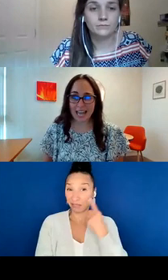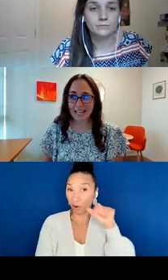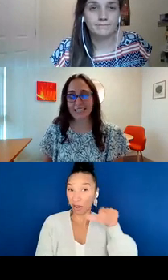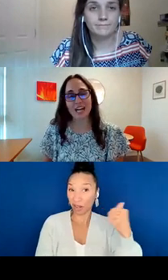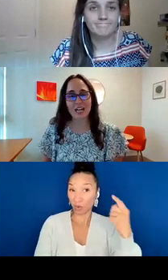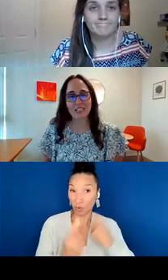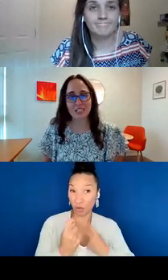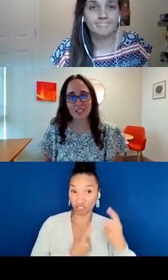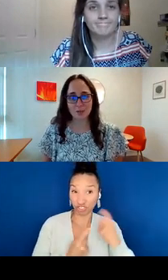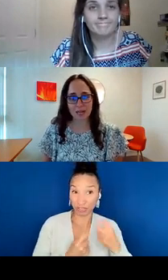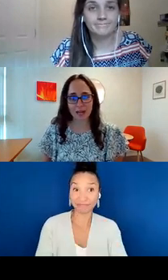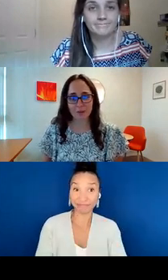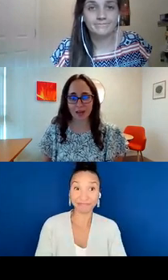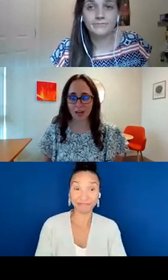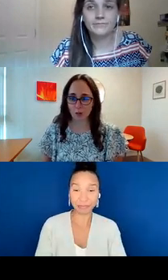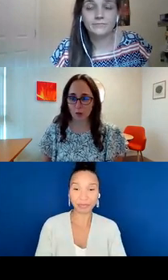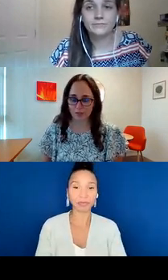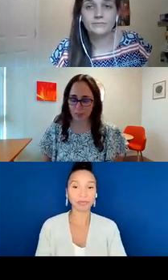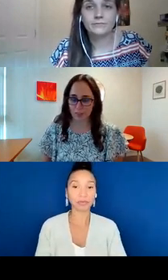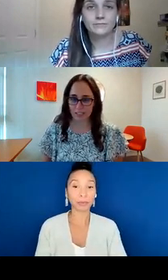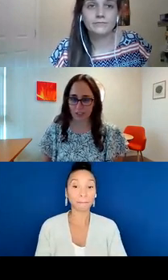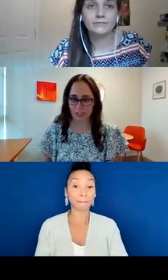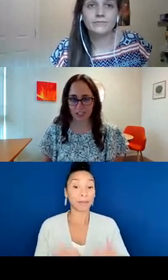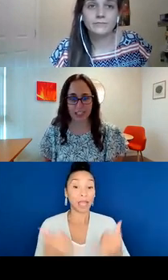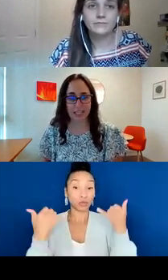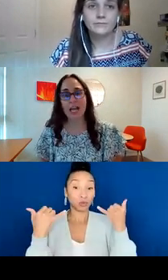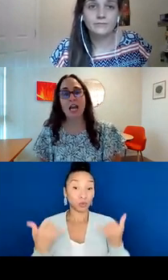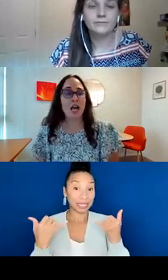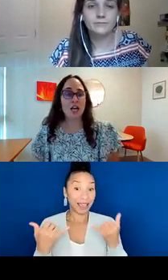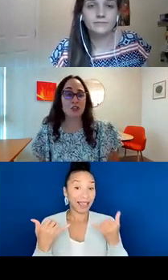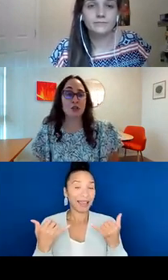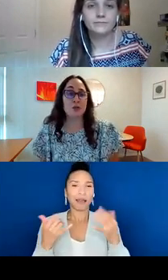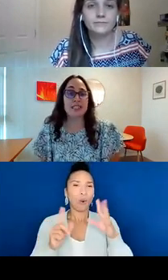But today I'll tell you a little bit about our goals for this particular session.